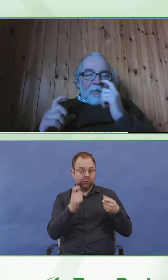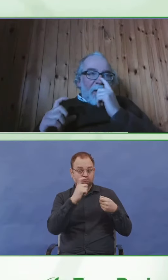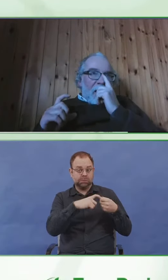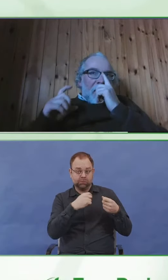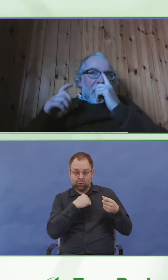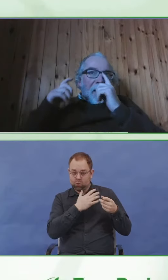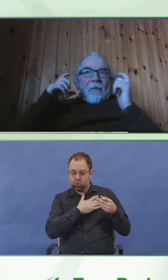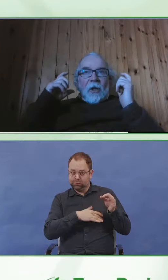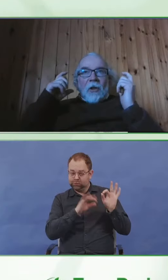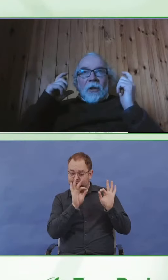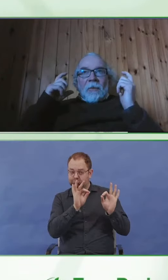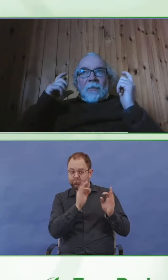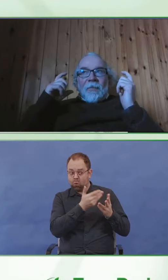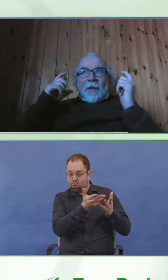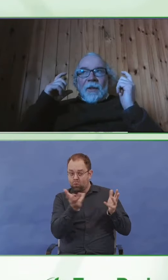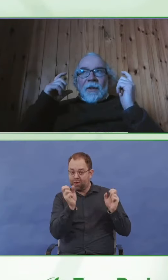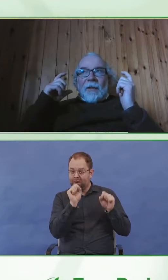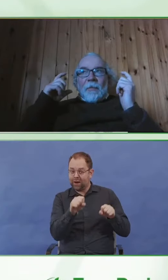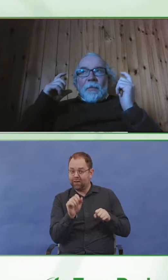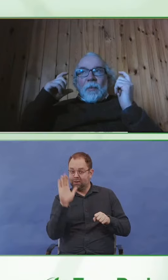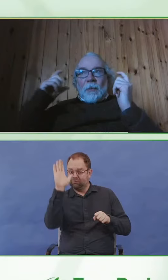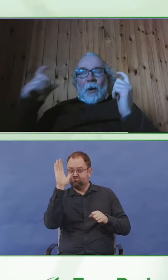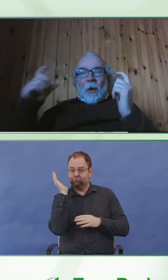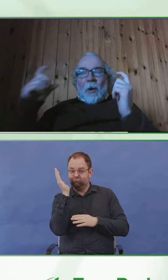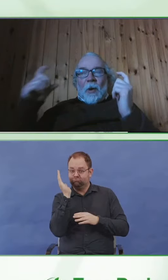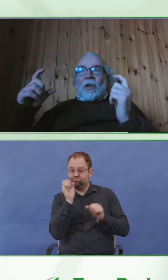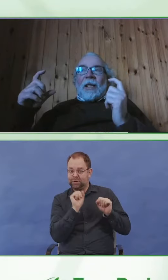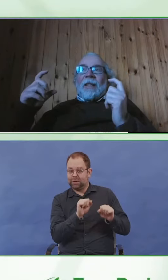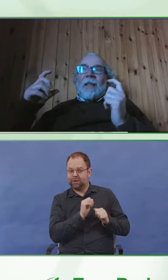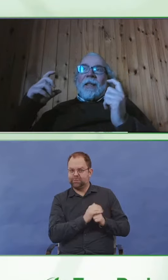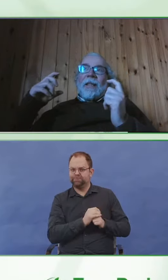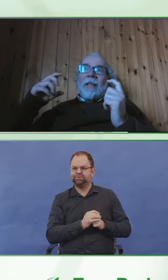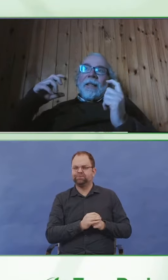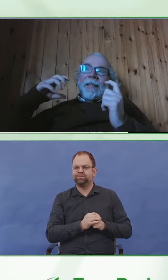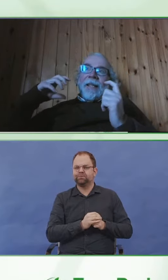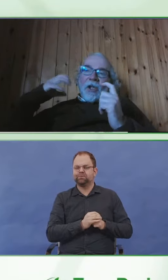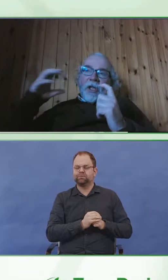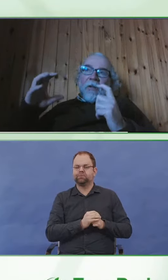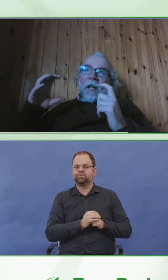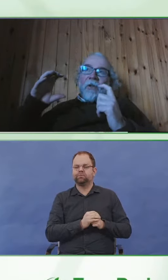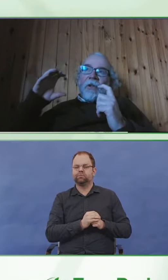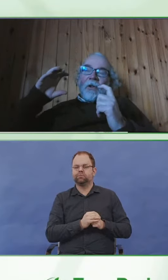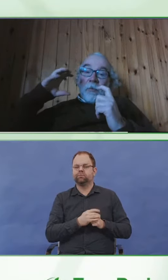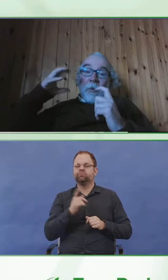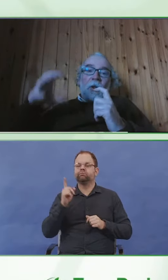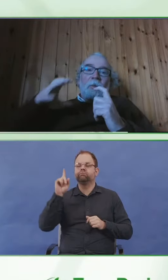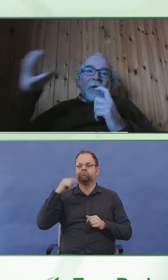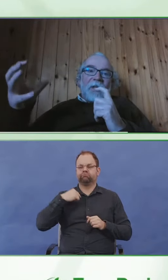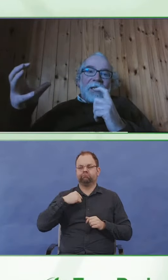Are we going to propose that the discussion around persons with